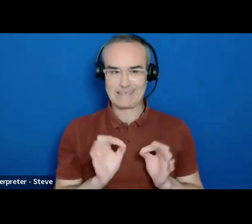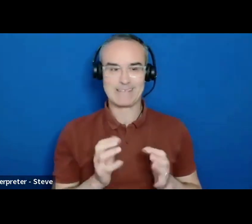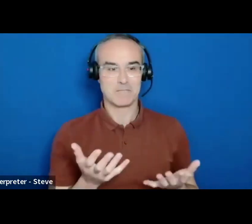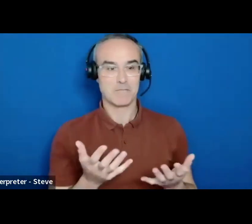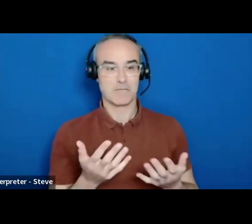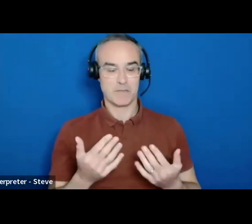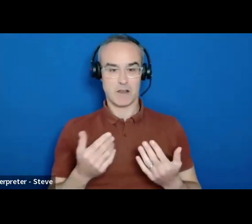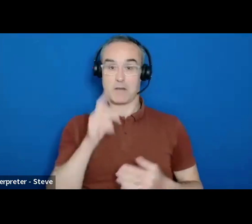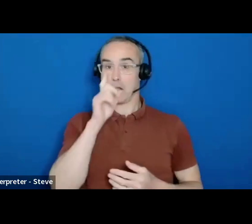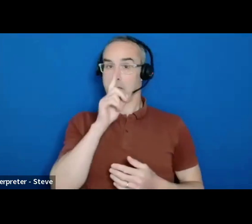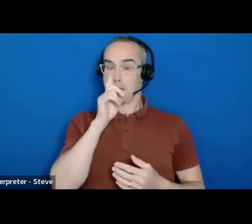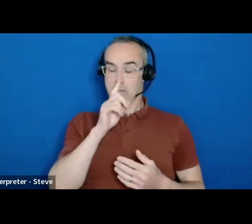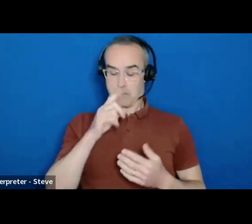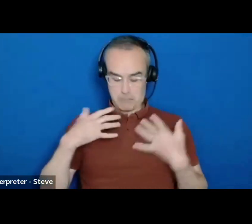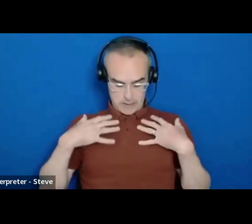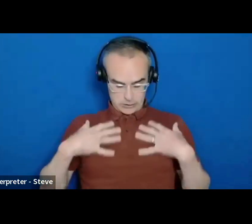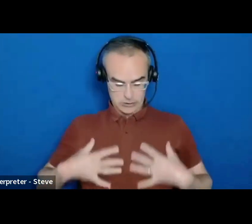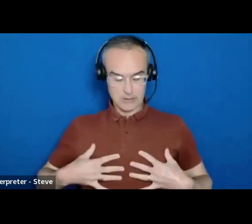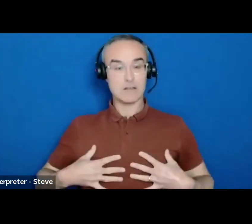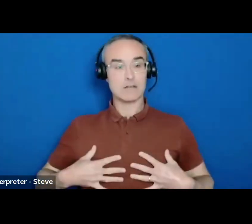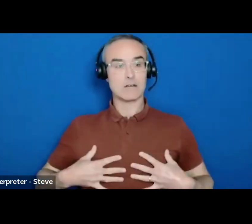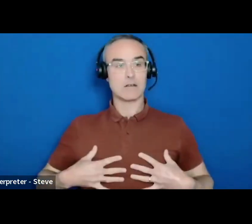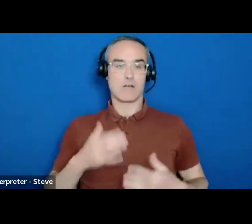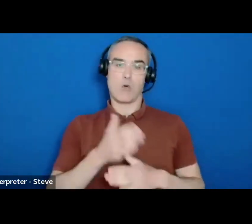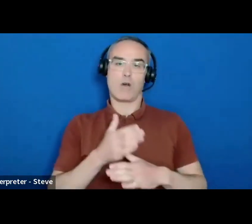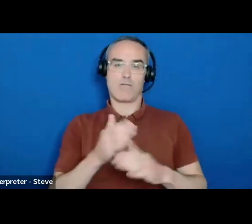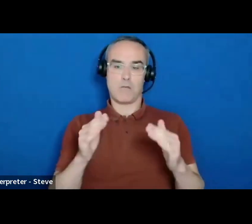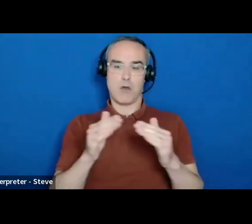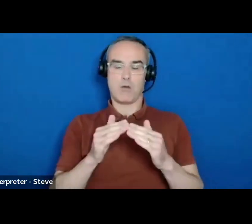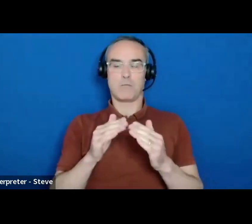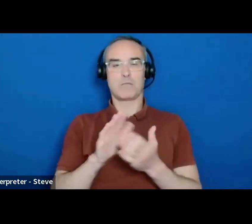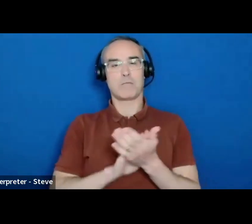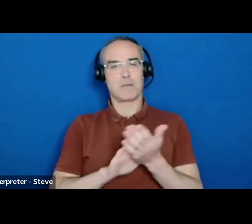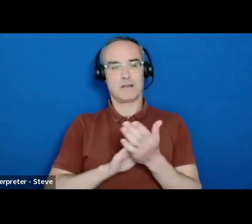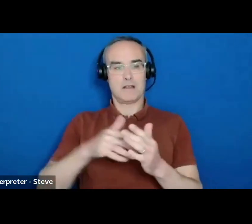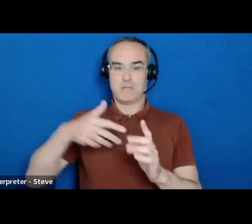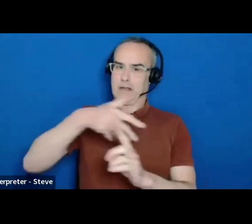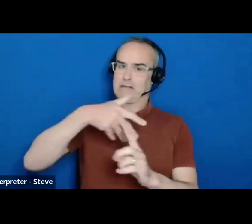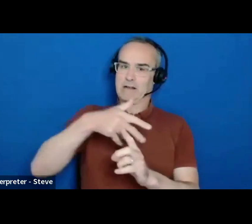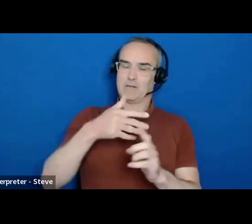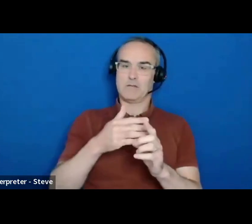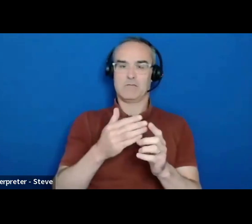pink shirt and I'm working from home today, so the background is a bookcase that I more or less remembered